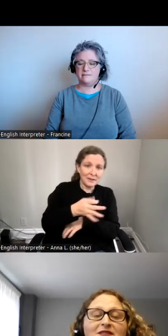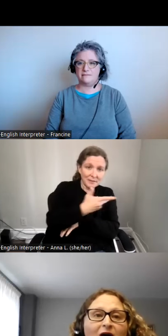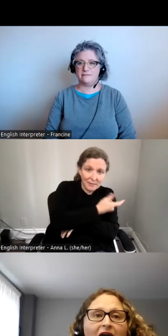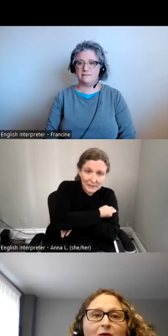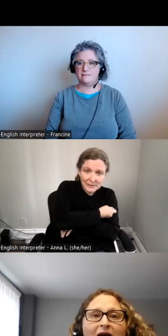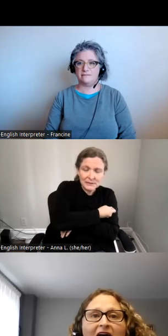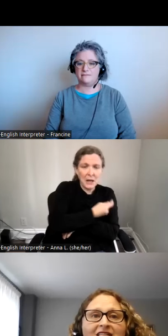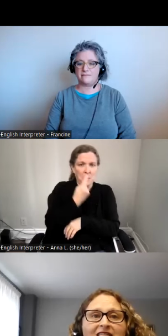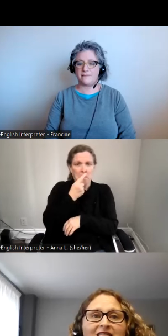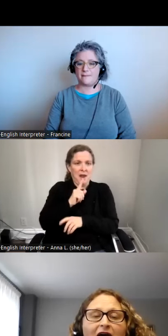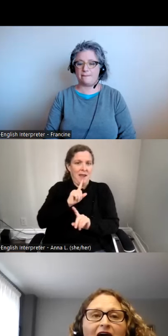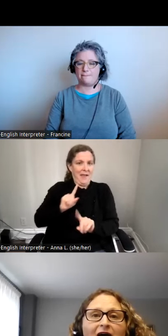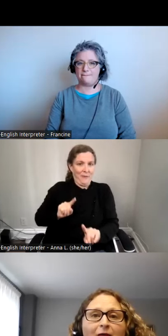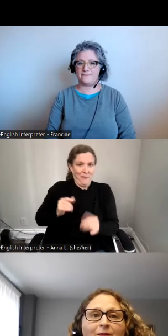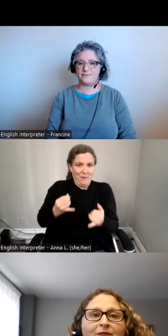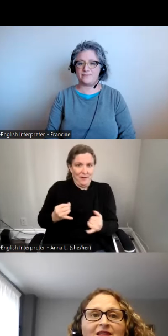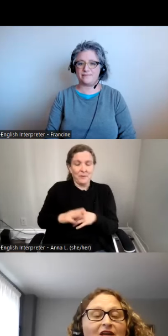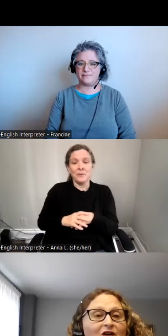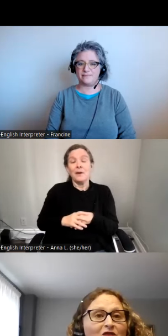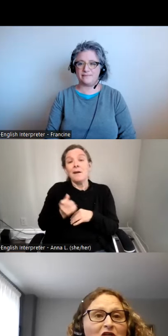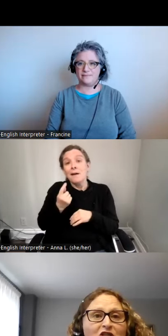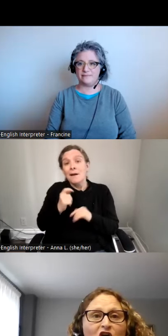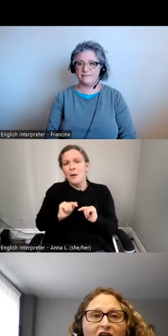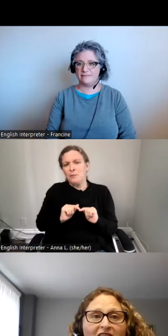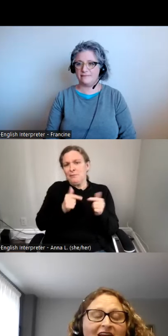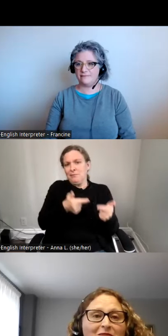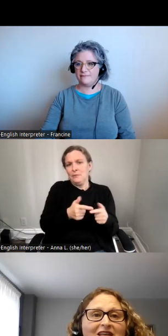, and I would love to answer any questions you have about